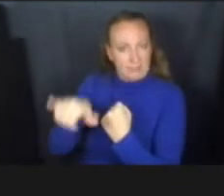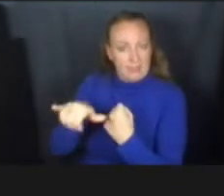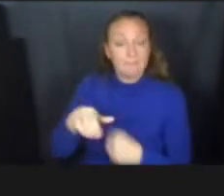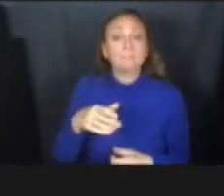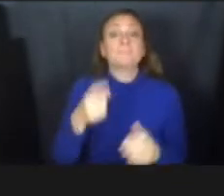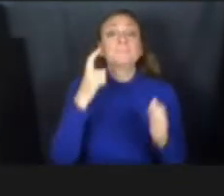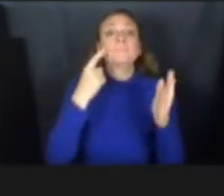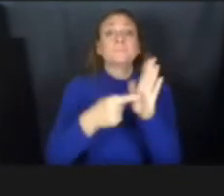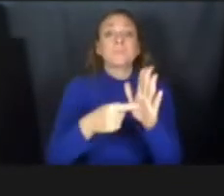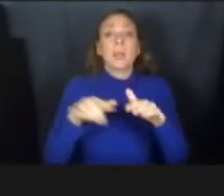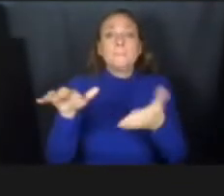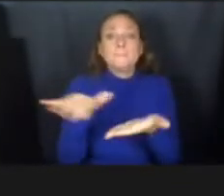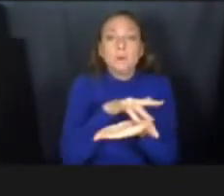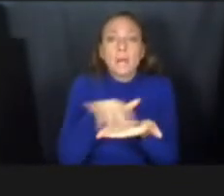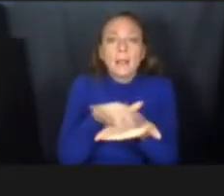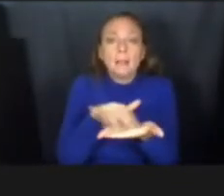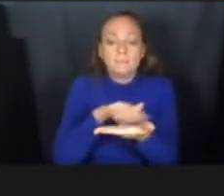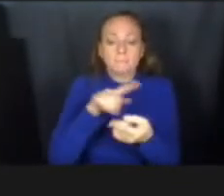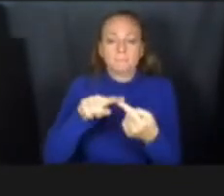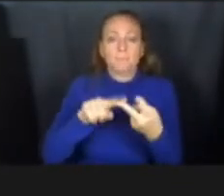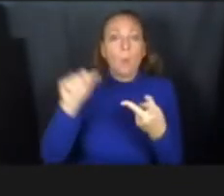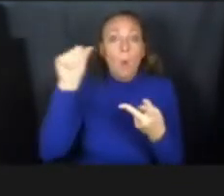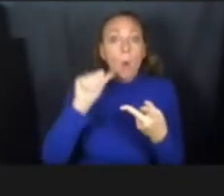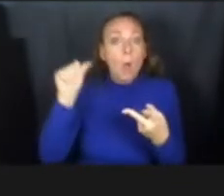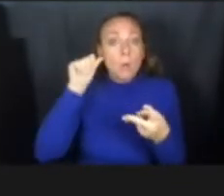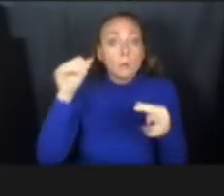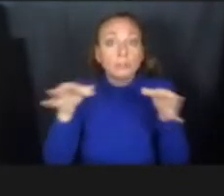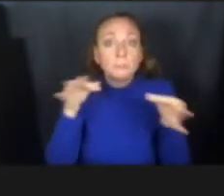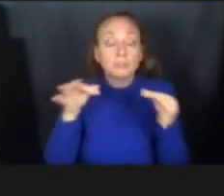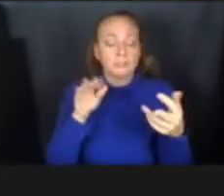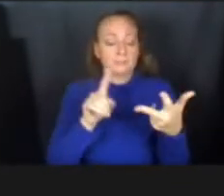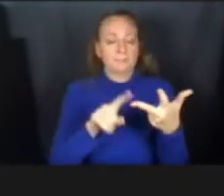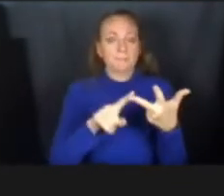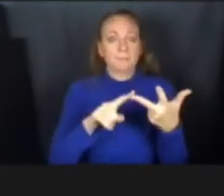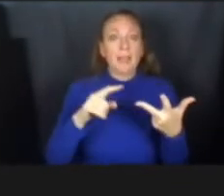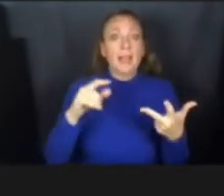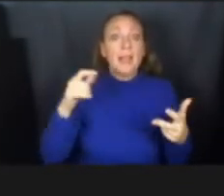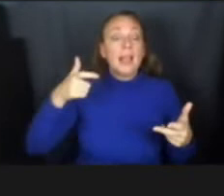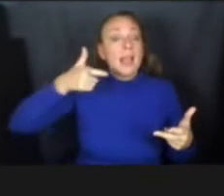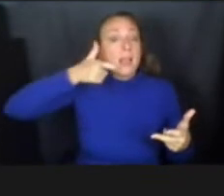audio descriptions, headphone jacks, privacy safeguards,